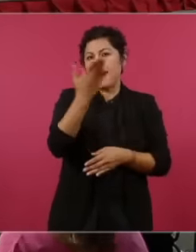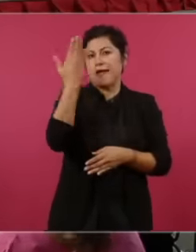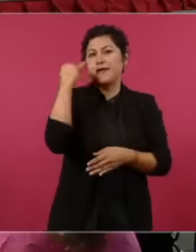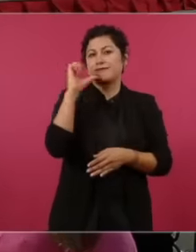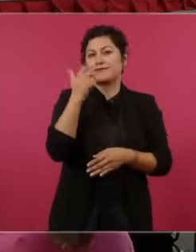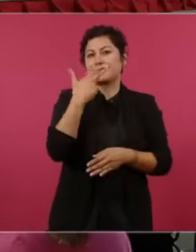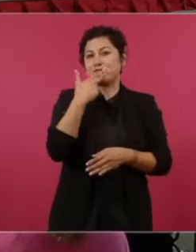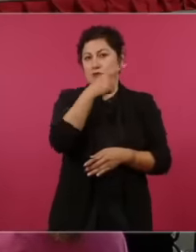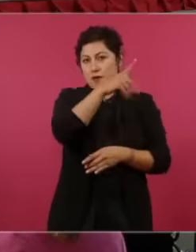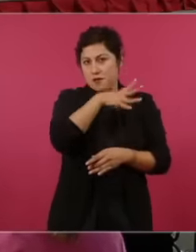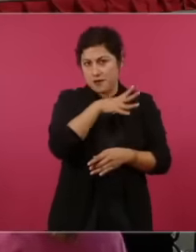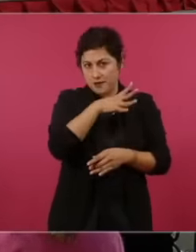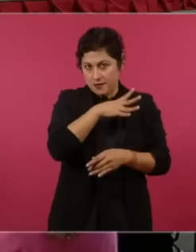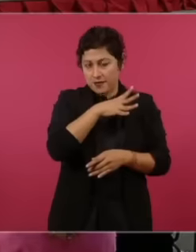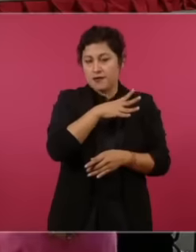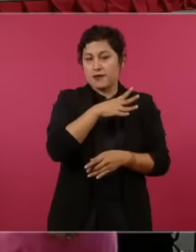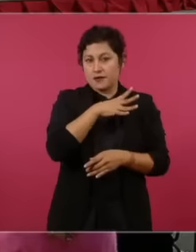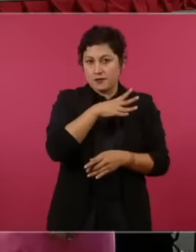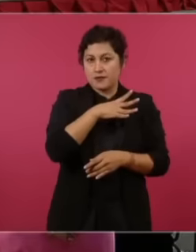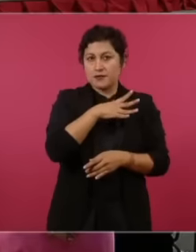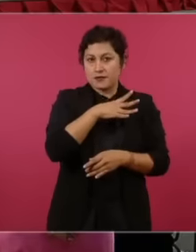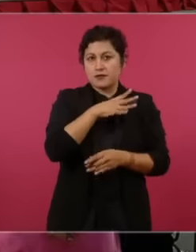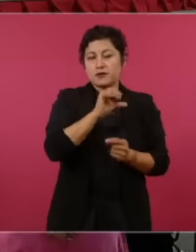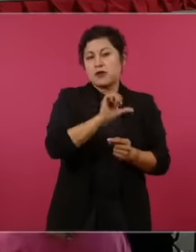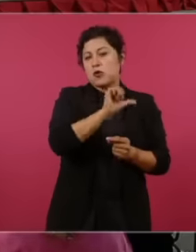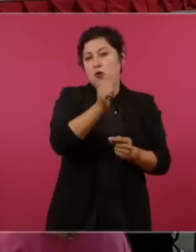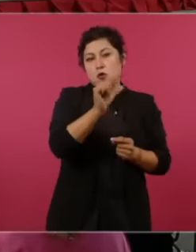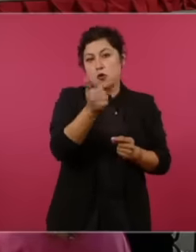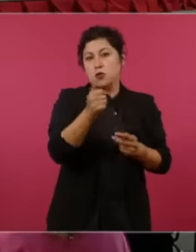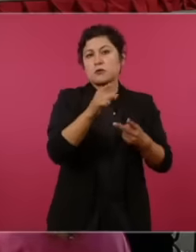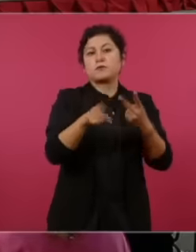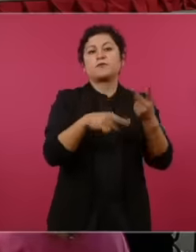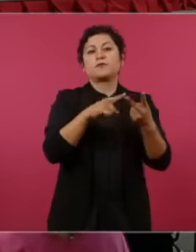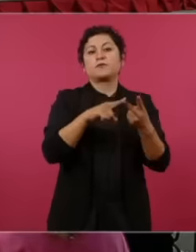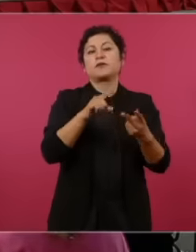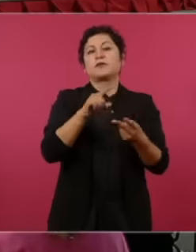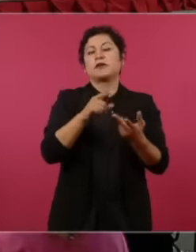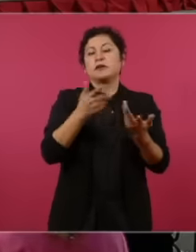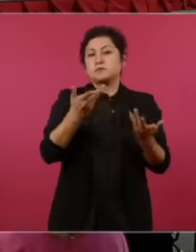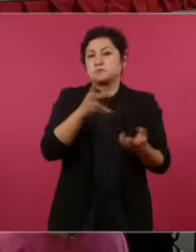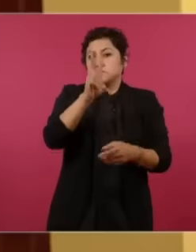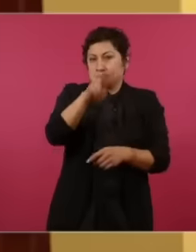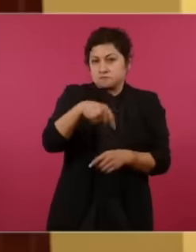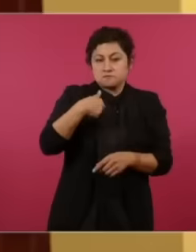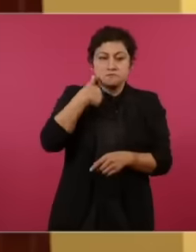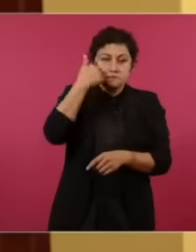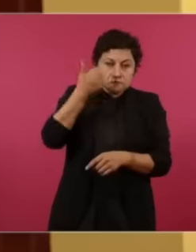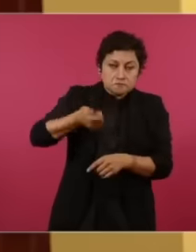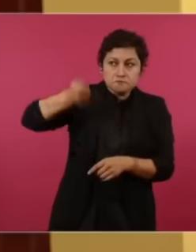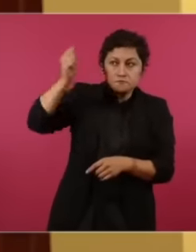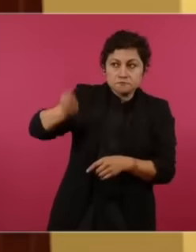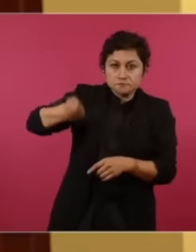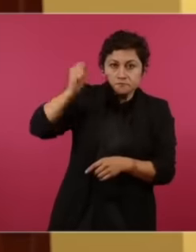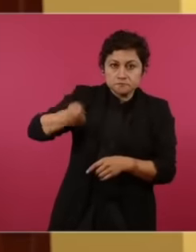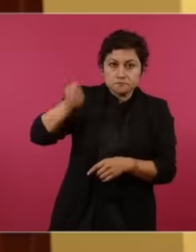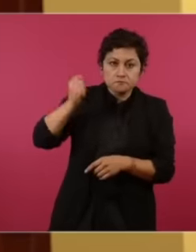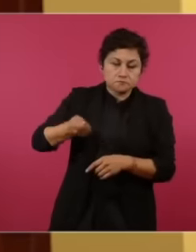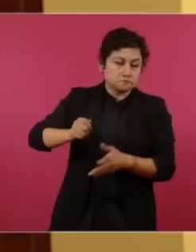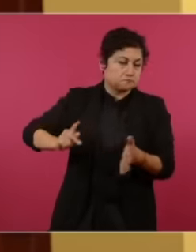among other things, as well as greeting you, Man. Once again, as always, my